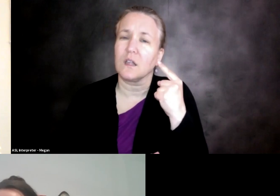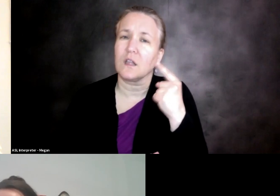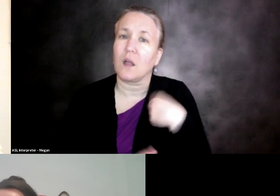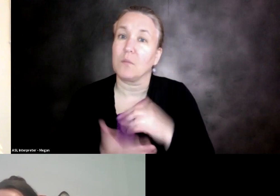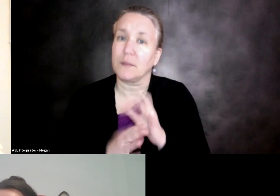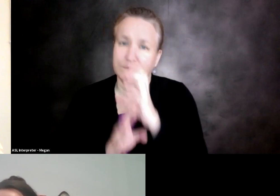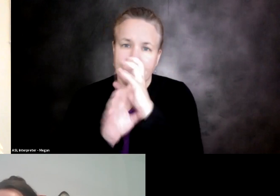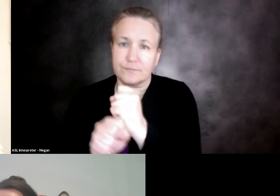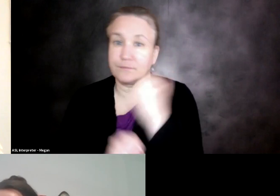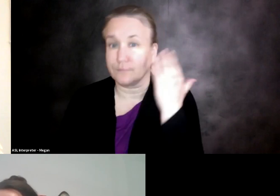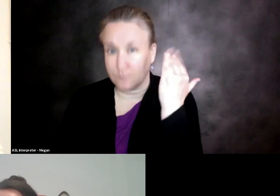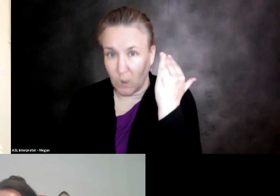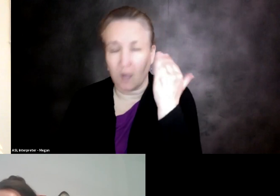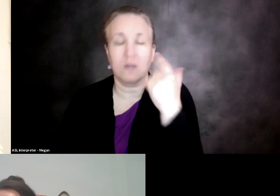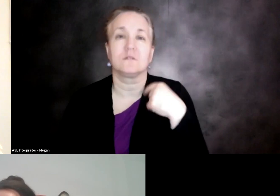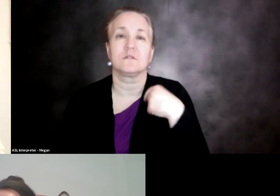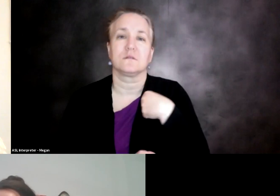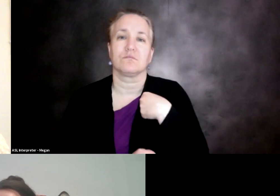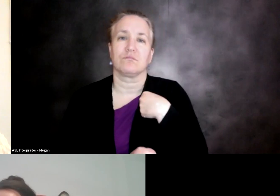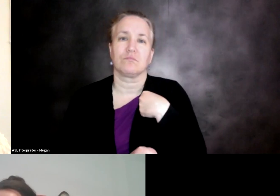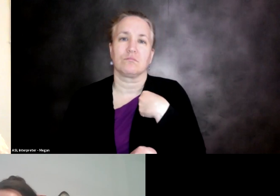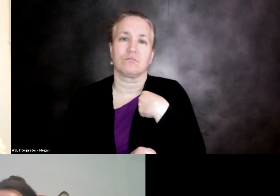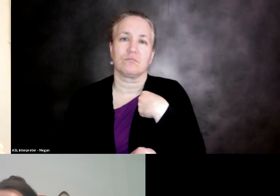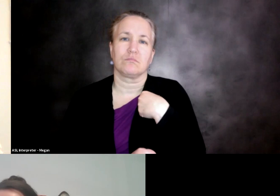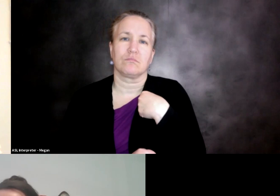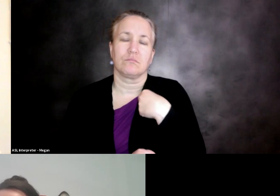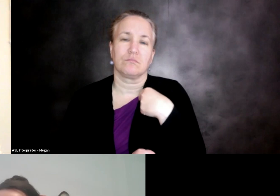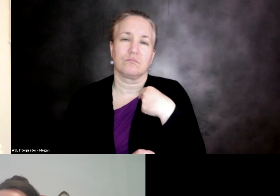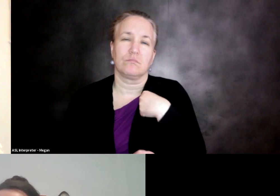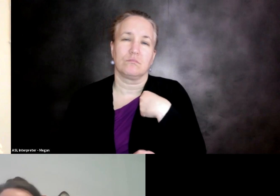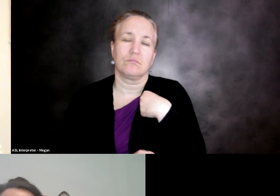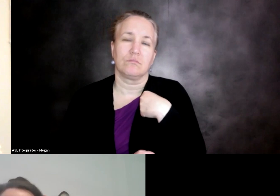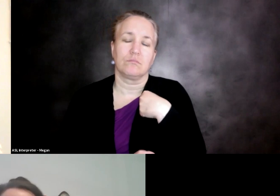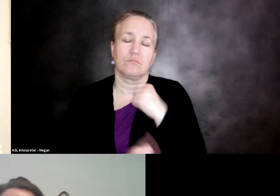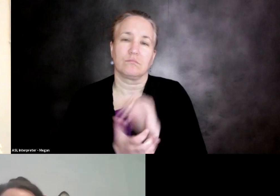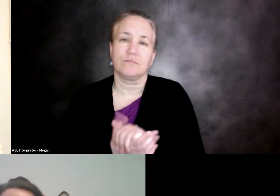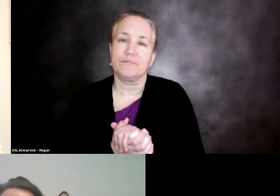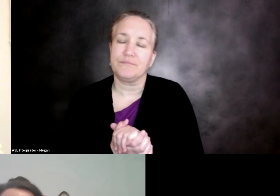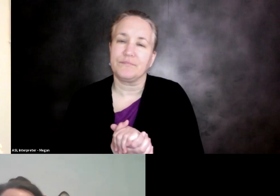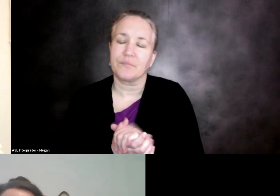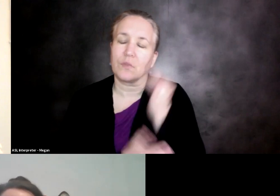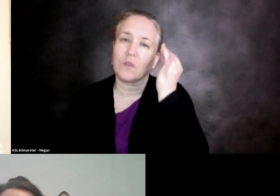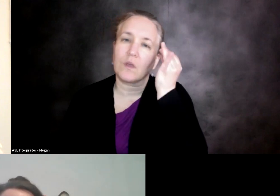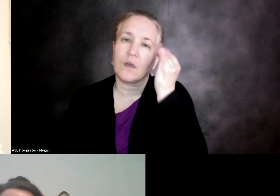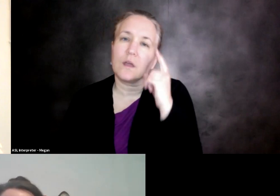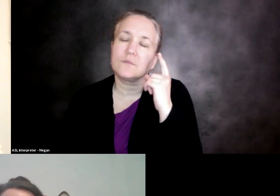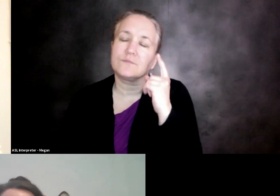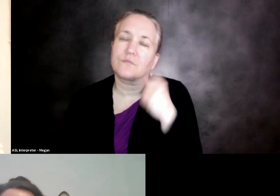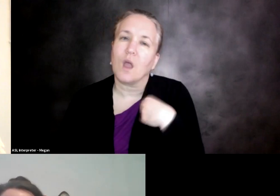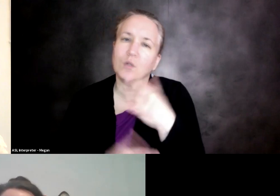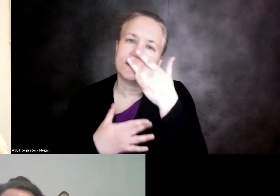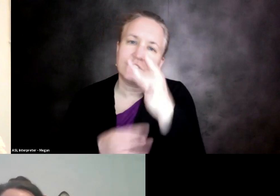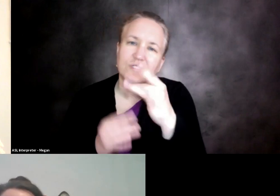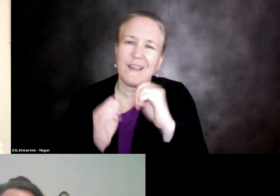that I was interested in how power worked